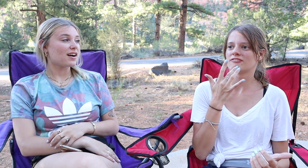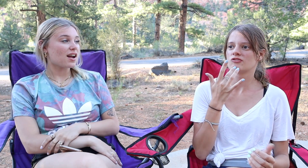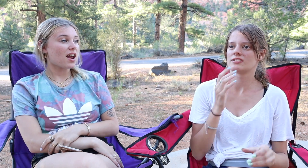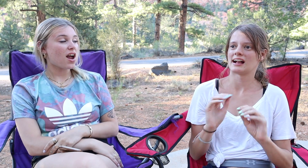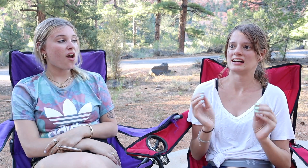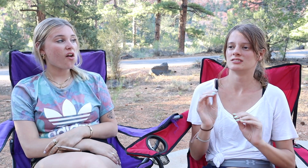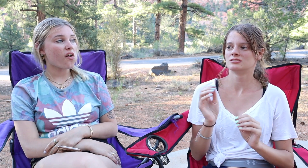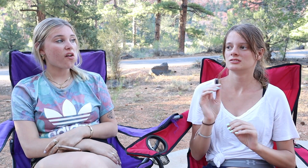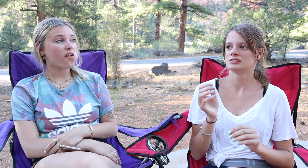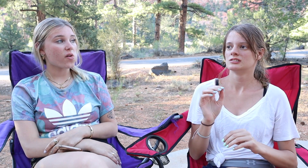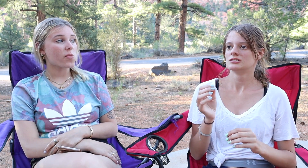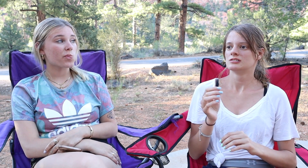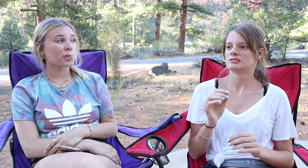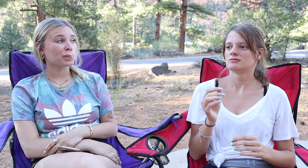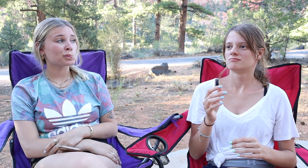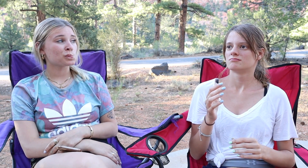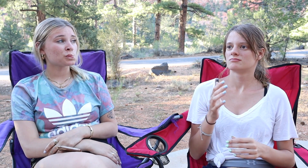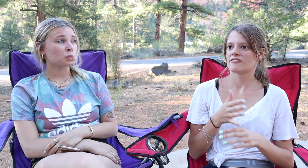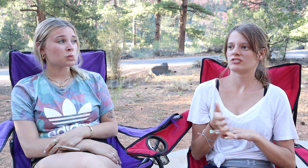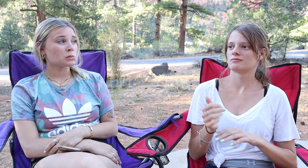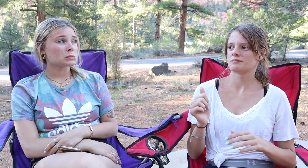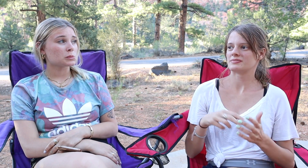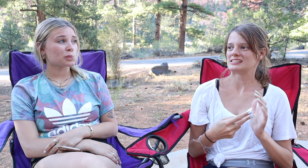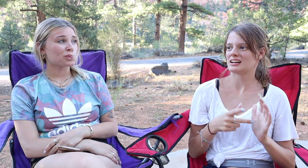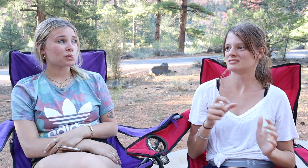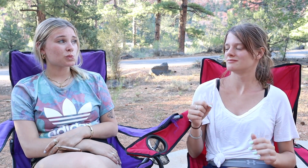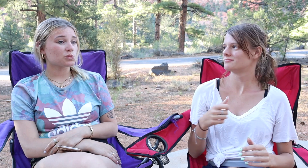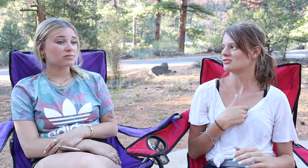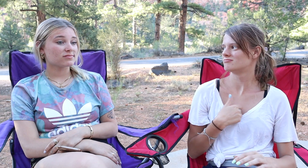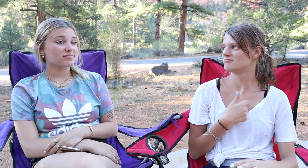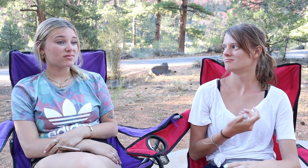K: I'd rather to have nothing after a meanless apology